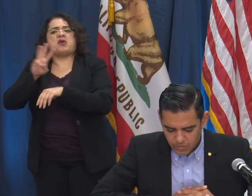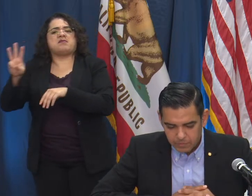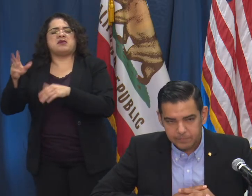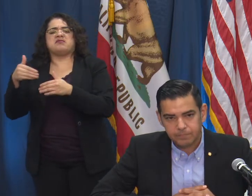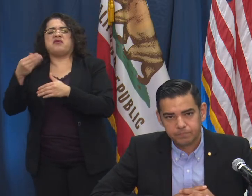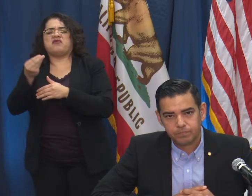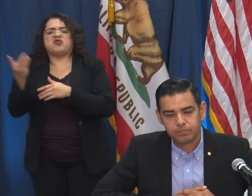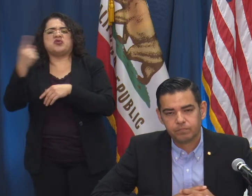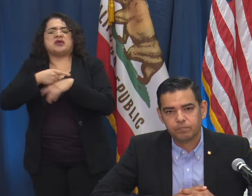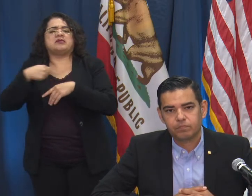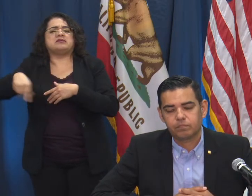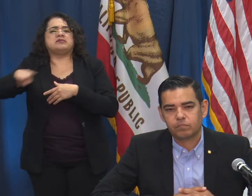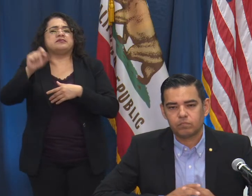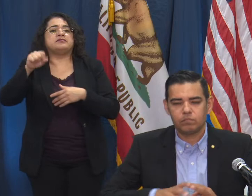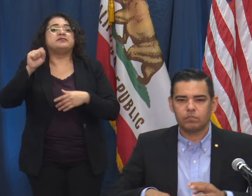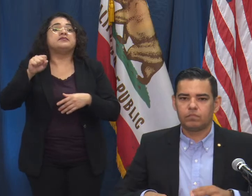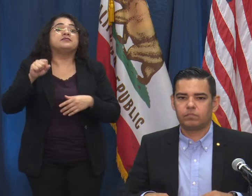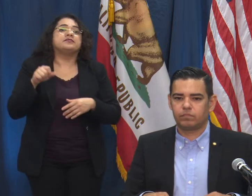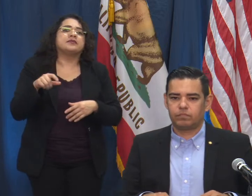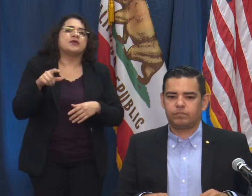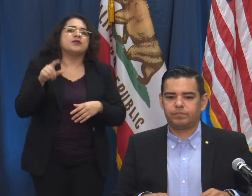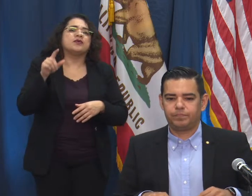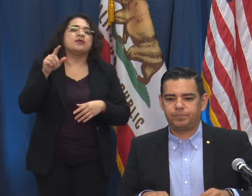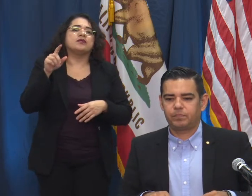from Random Links News.